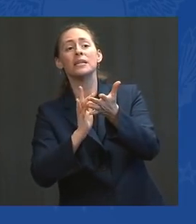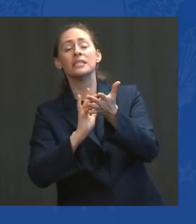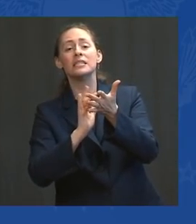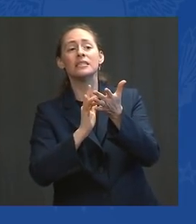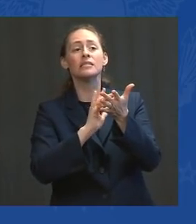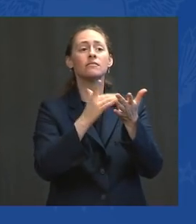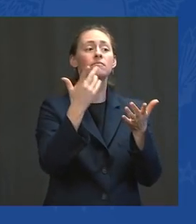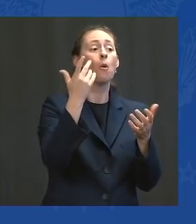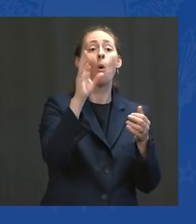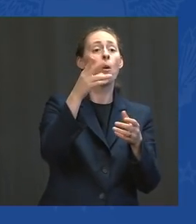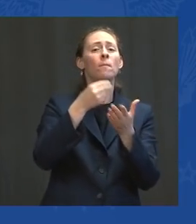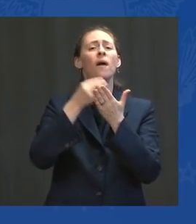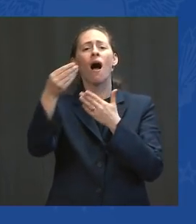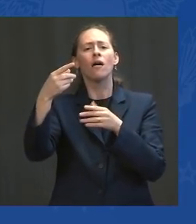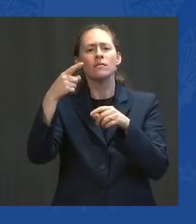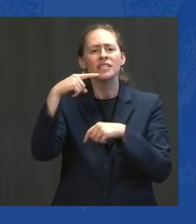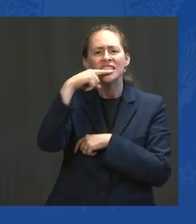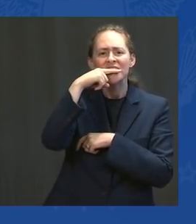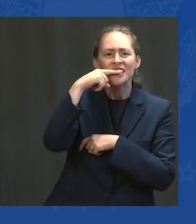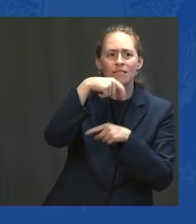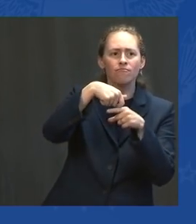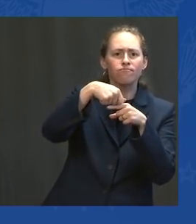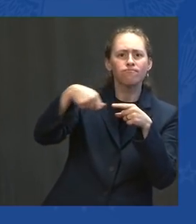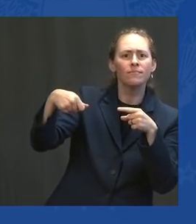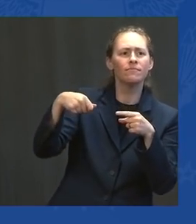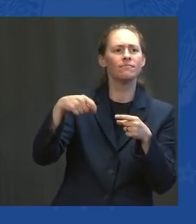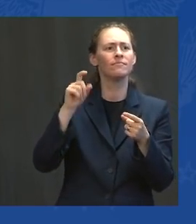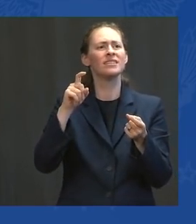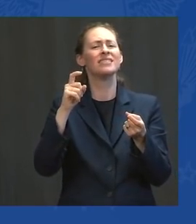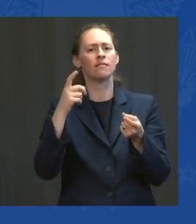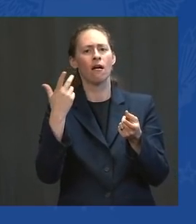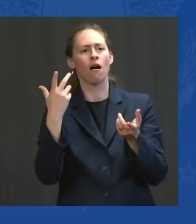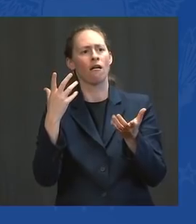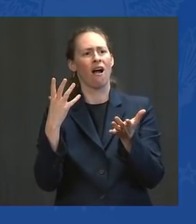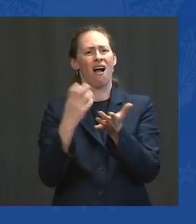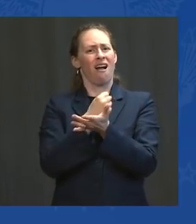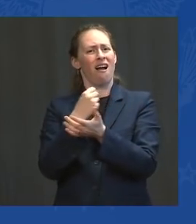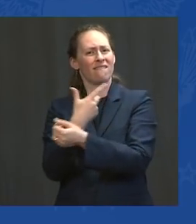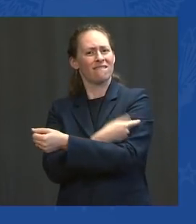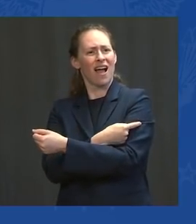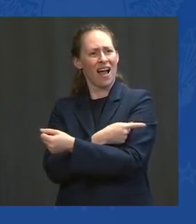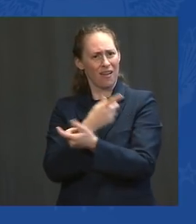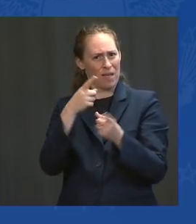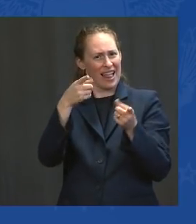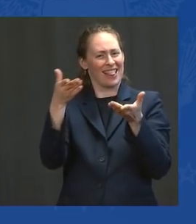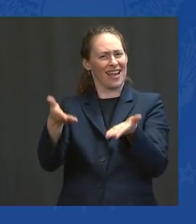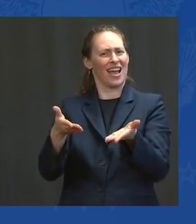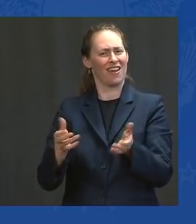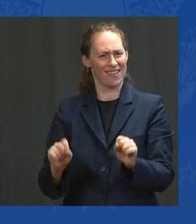or something else you need from a drug store. Second, my team is going to place renewed emphasis